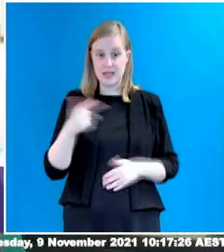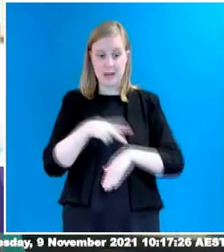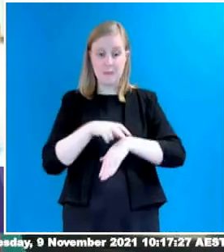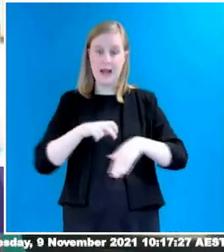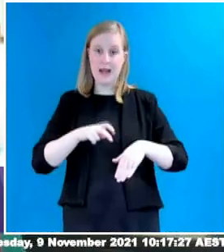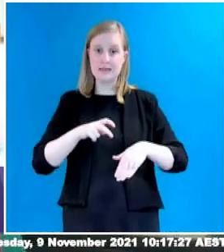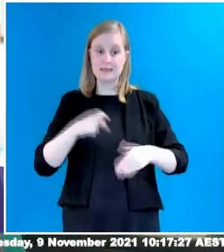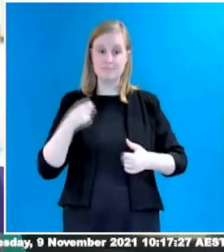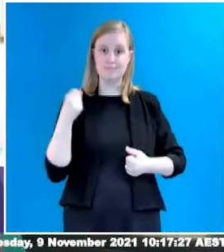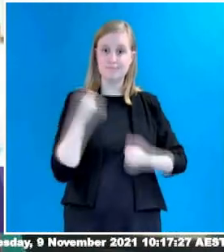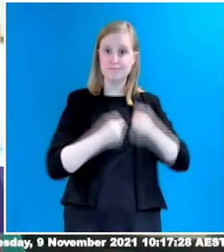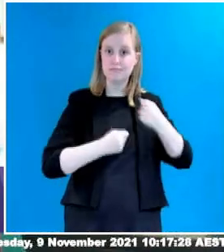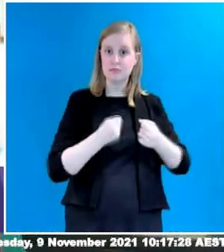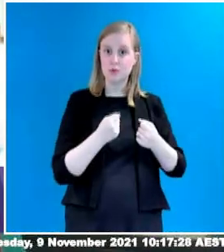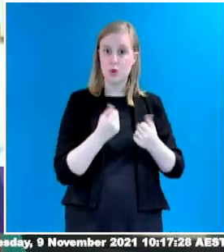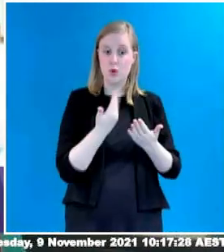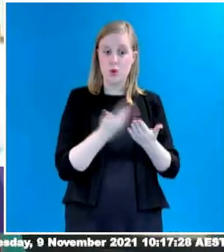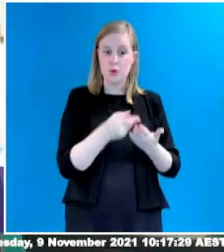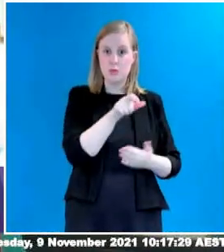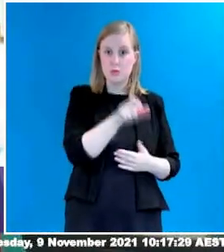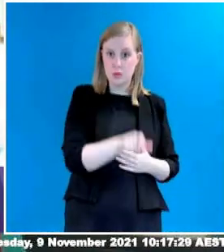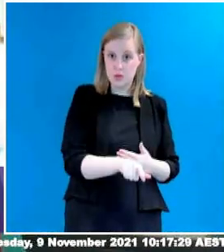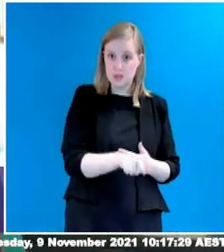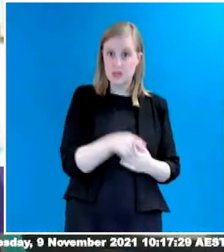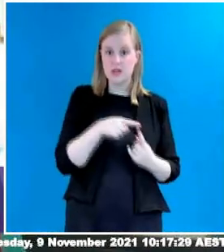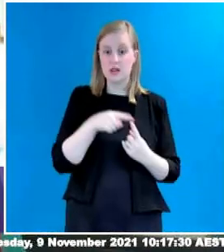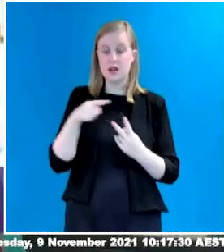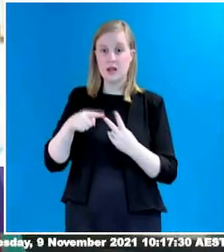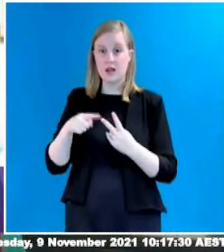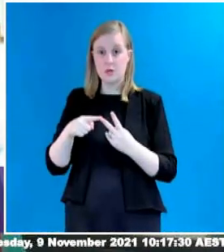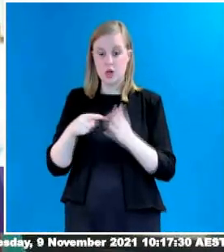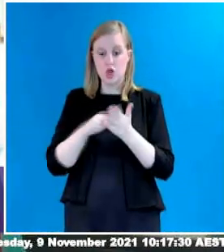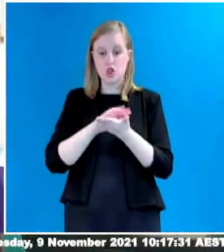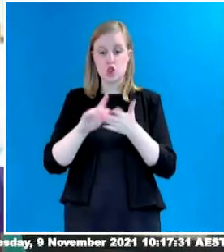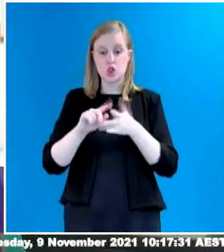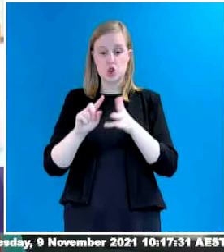Another case, Thompson v Andrews, settled in the High Court.